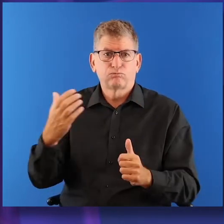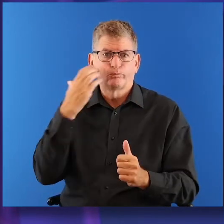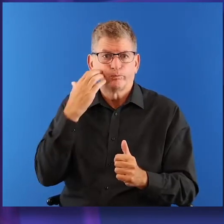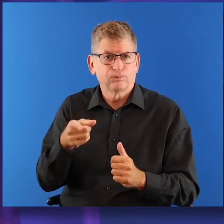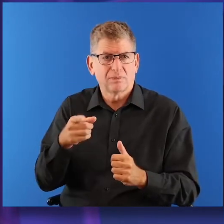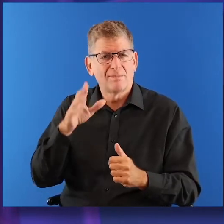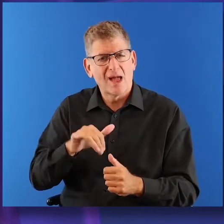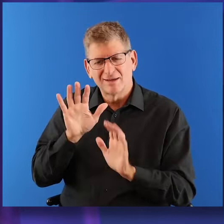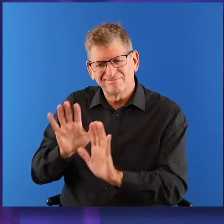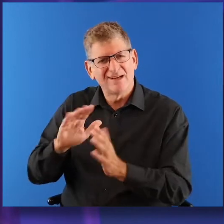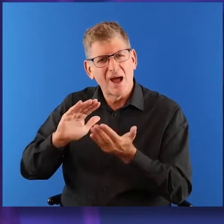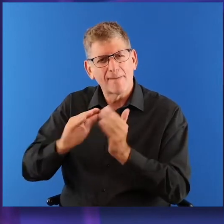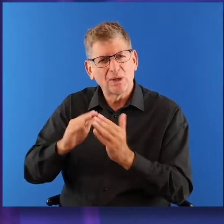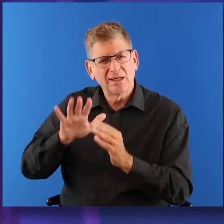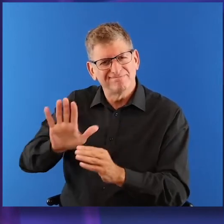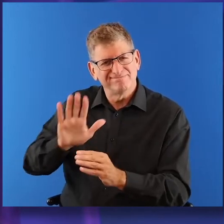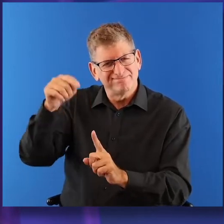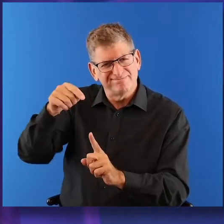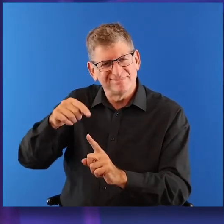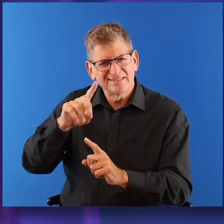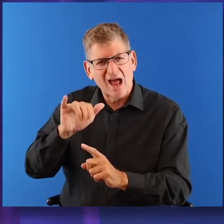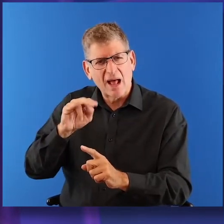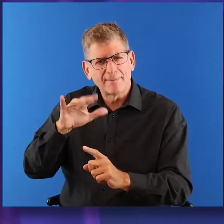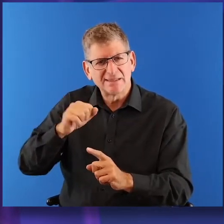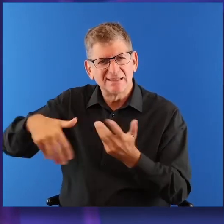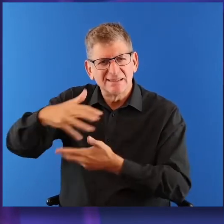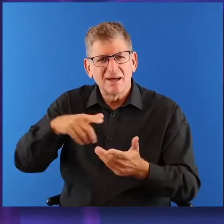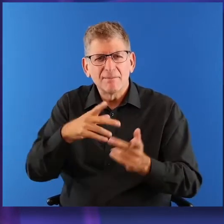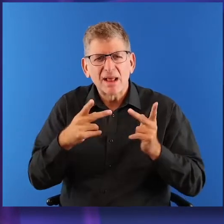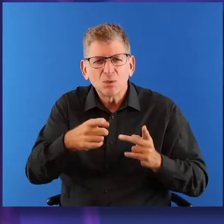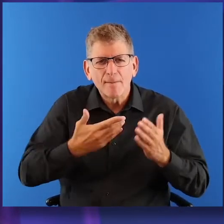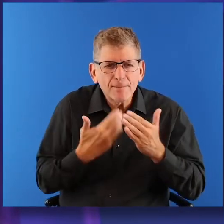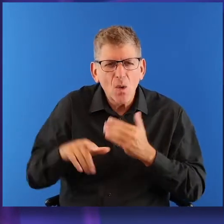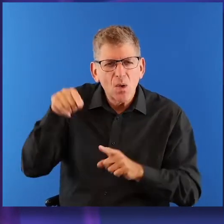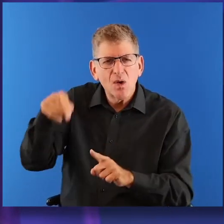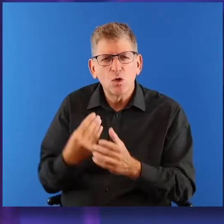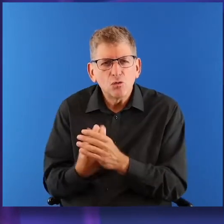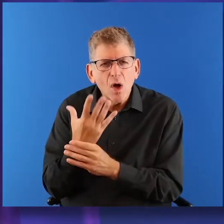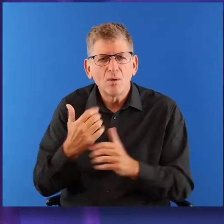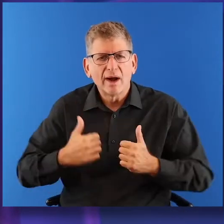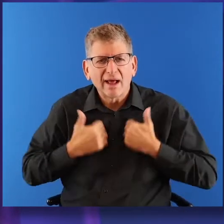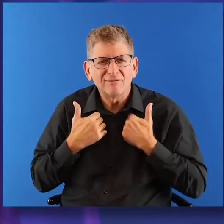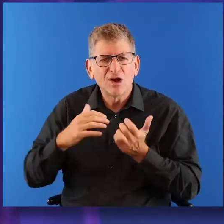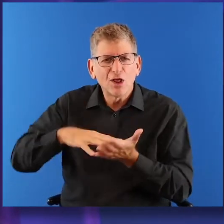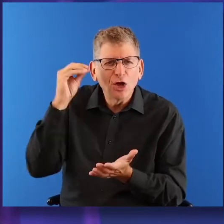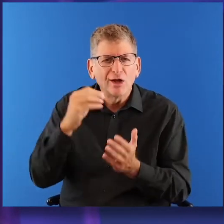I think that's really where we were. We were at a point where we really had adopted this language of equity. This focus on thinking